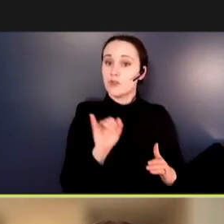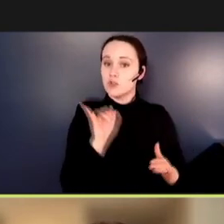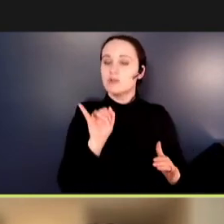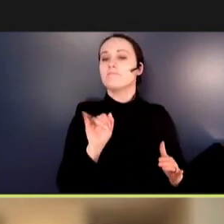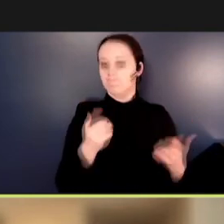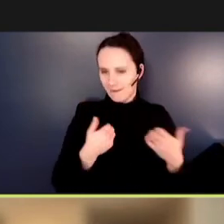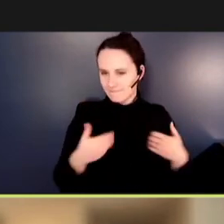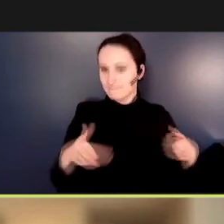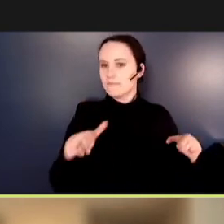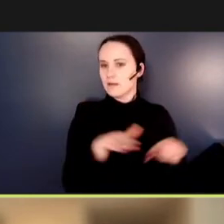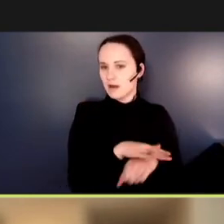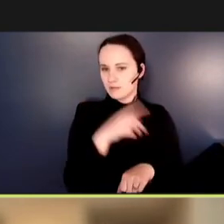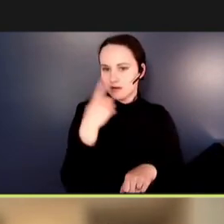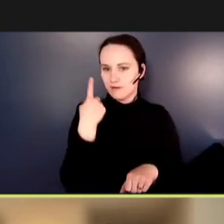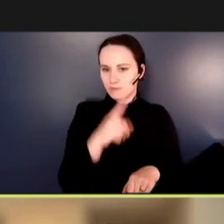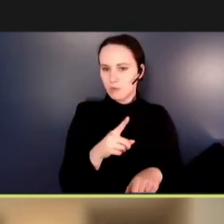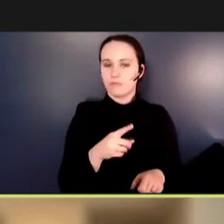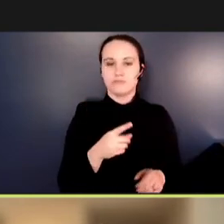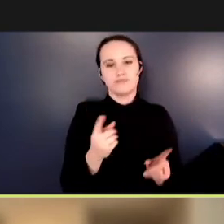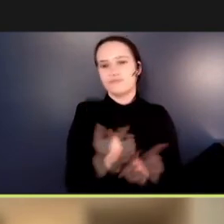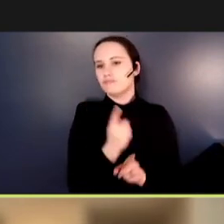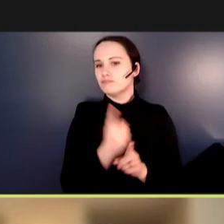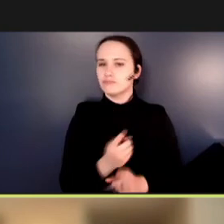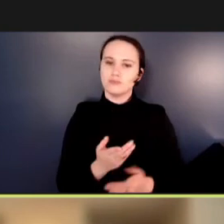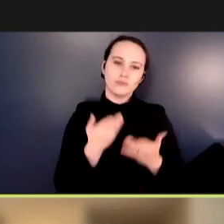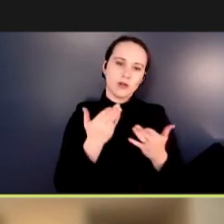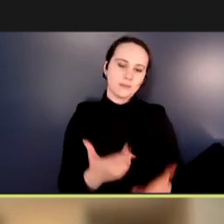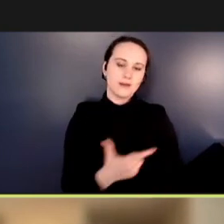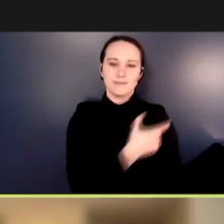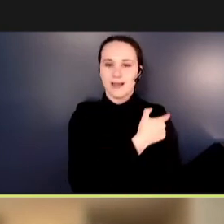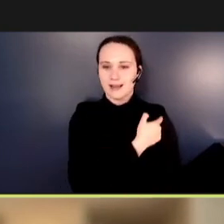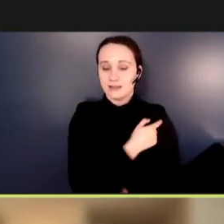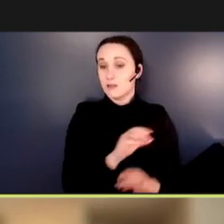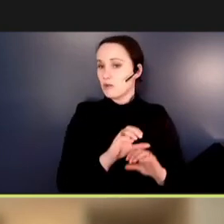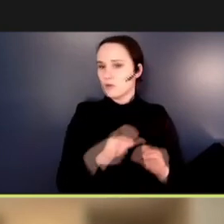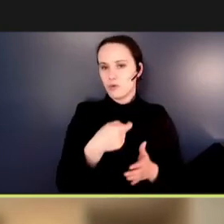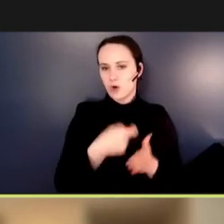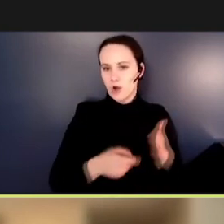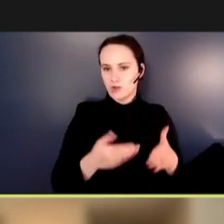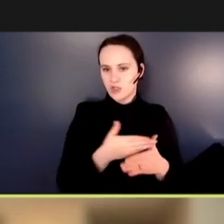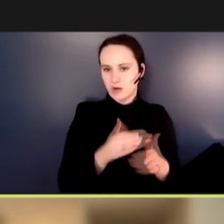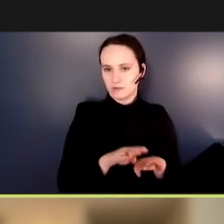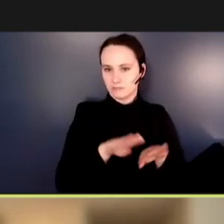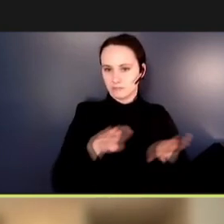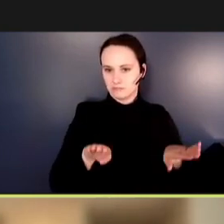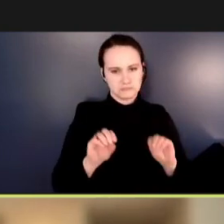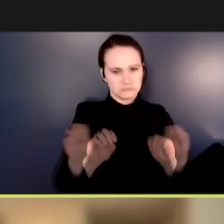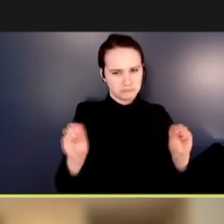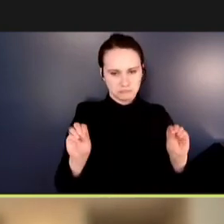recommended routine vaccines without any cost sharing. With the passage of the IRA,